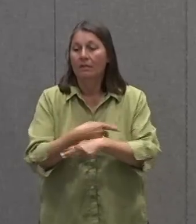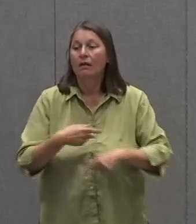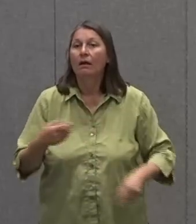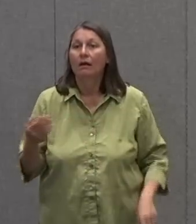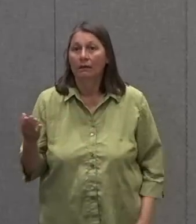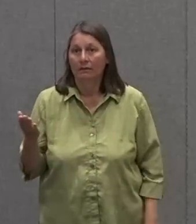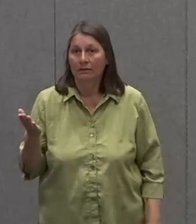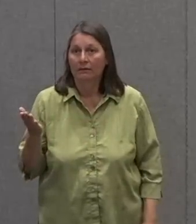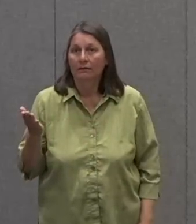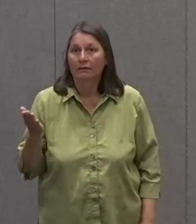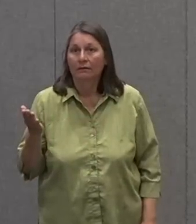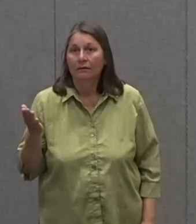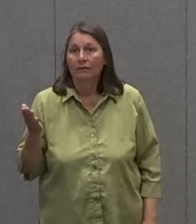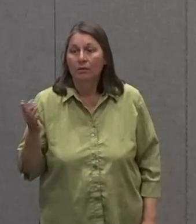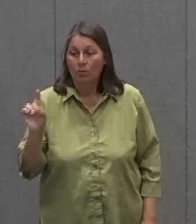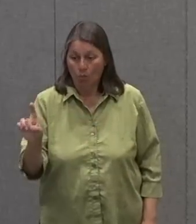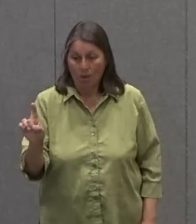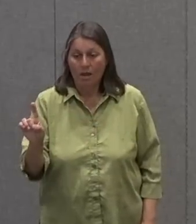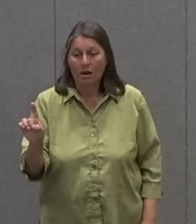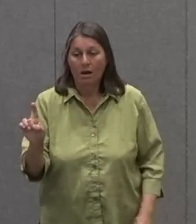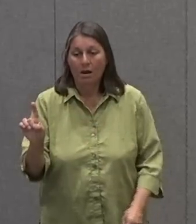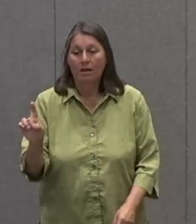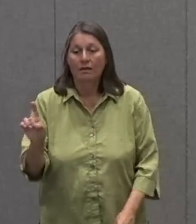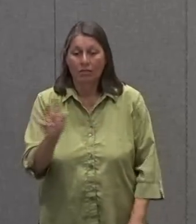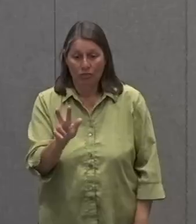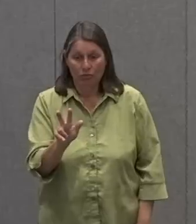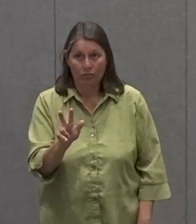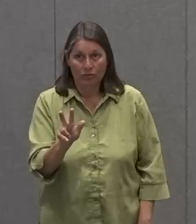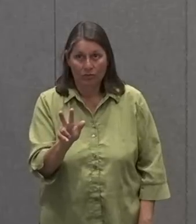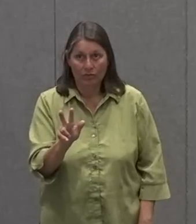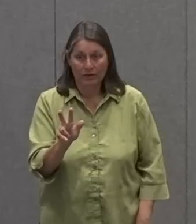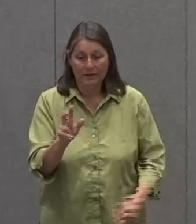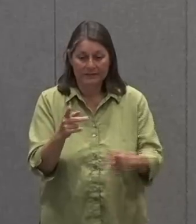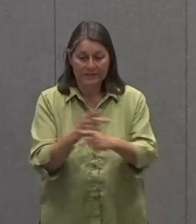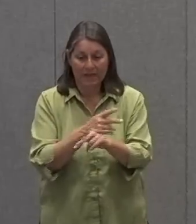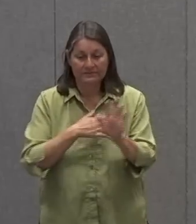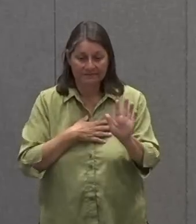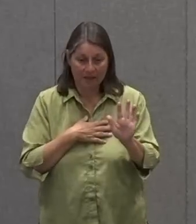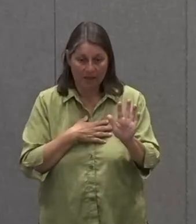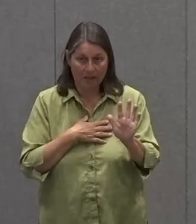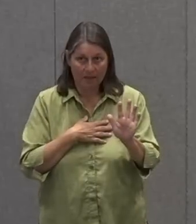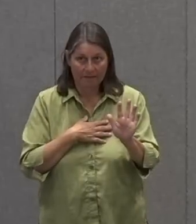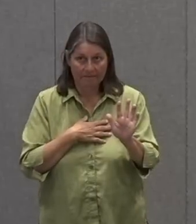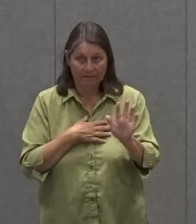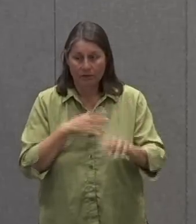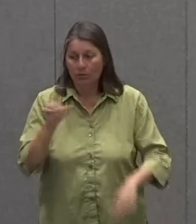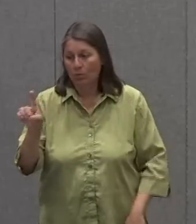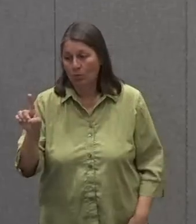and how many is that? One, three times five, and one times 15 is our four.